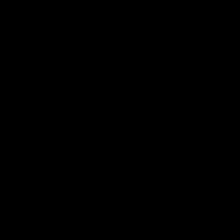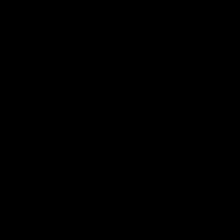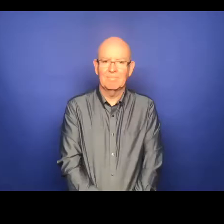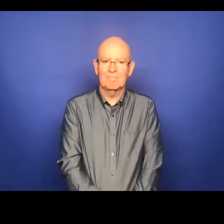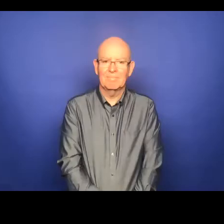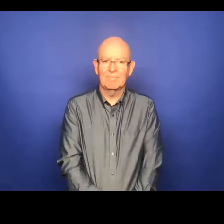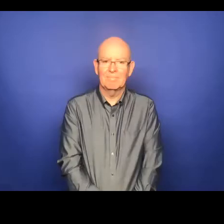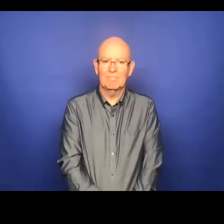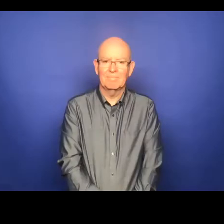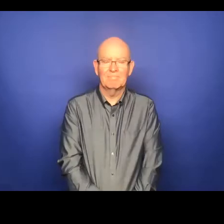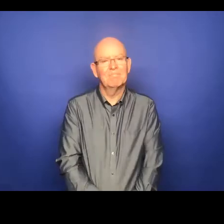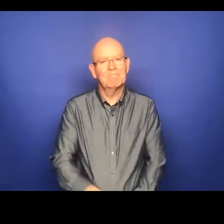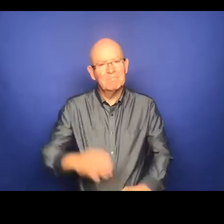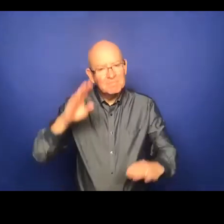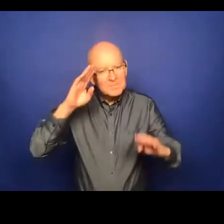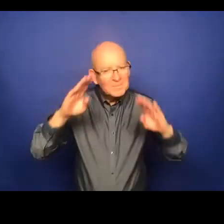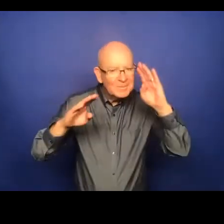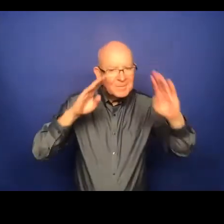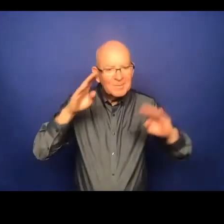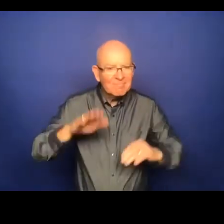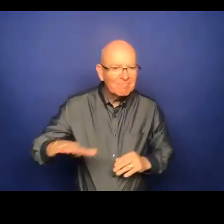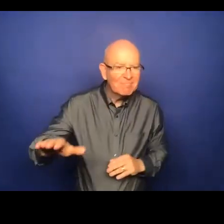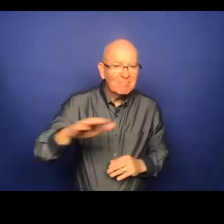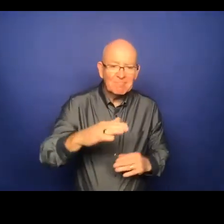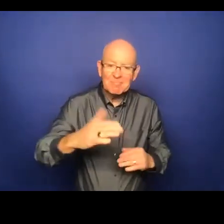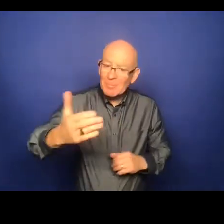. >> ELIZABETH LOCKWOOD: Hello,